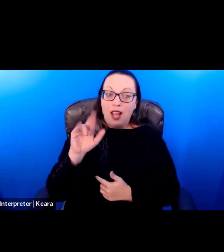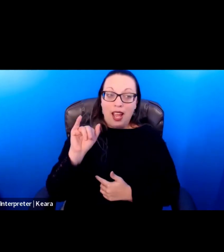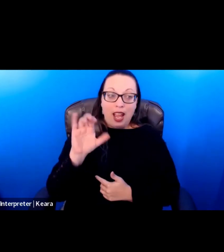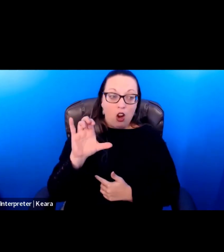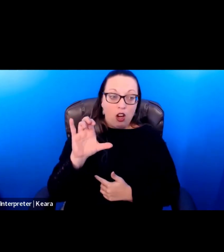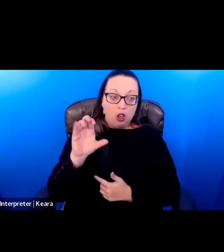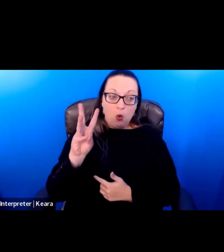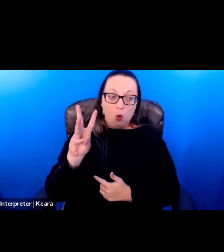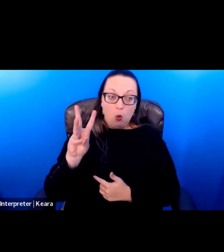That would be great.